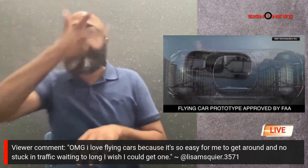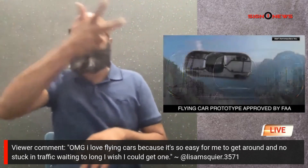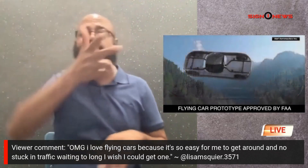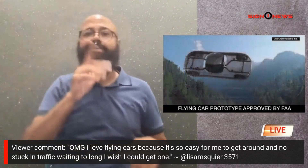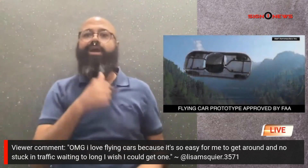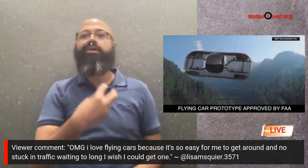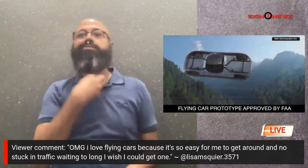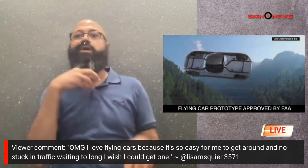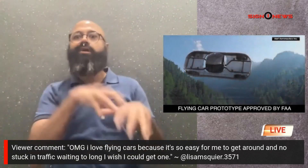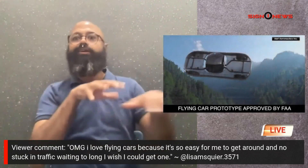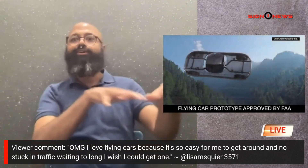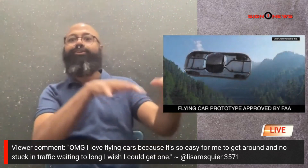I wish I could have one,